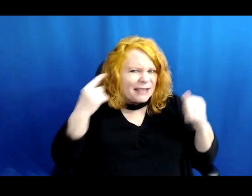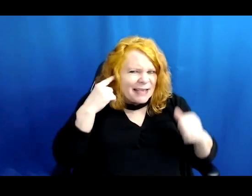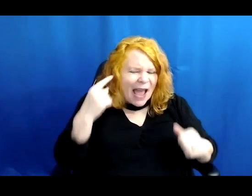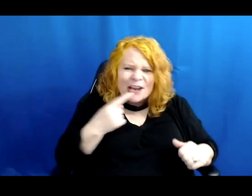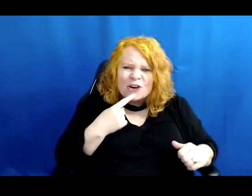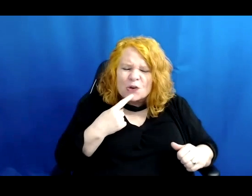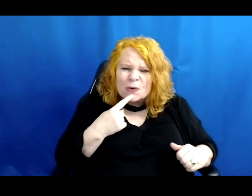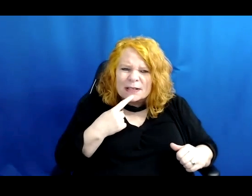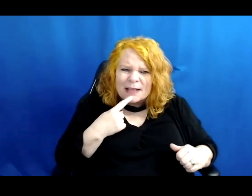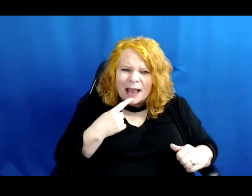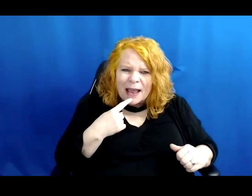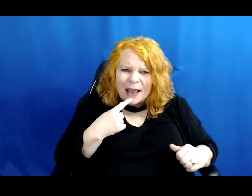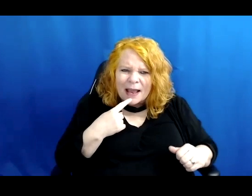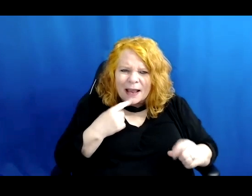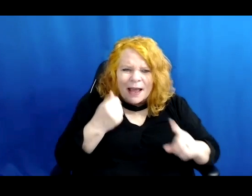Marvin?” Said Beautiful Betty Bird.